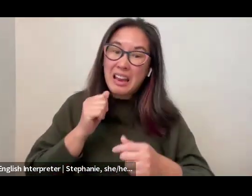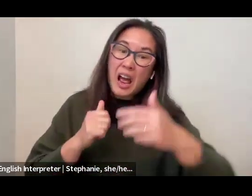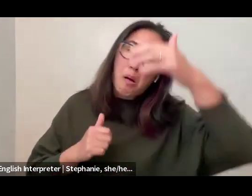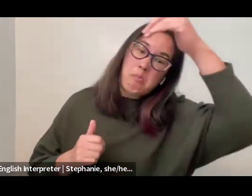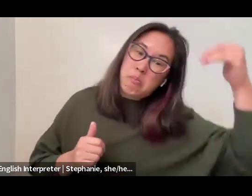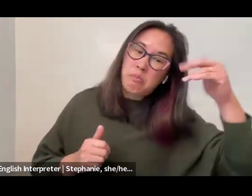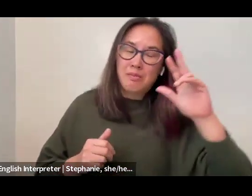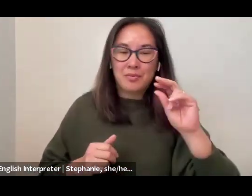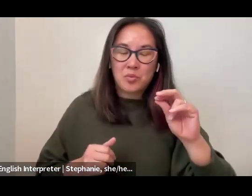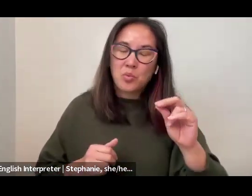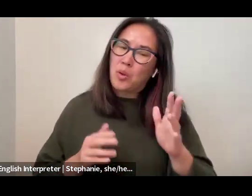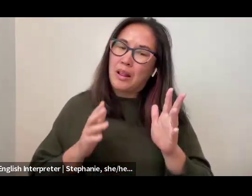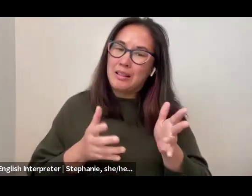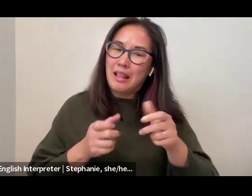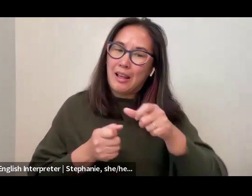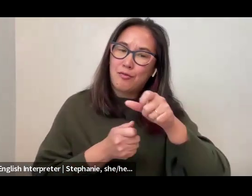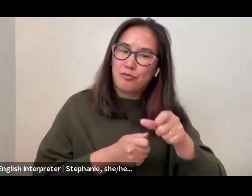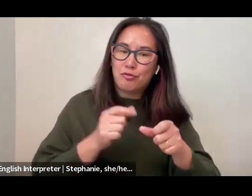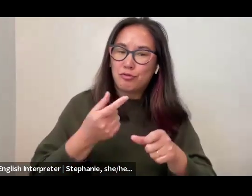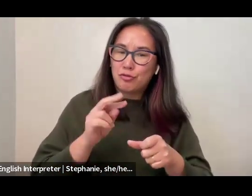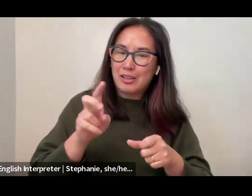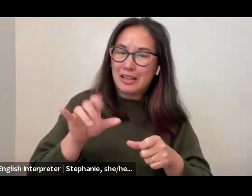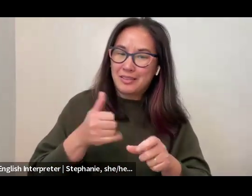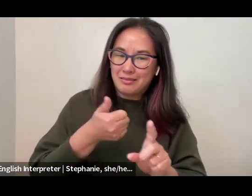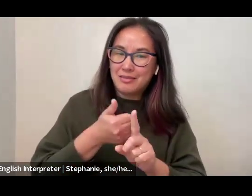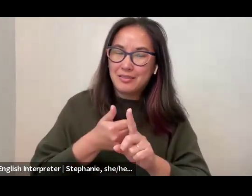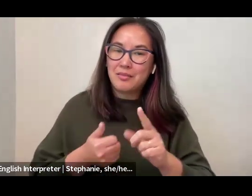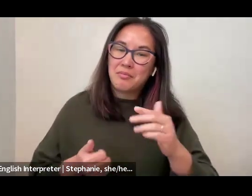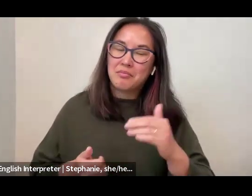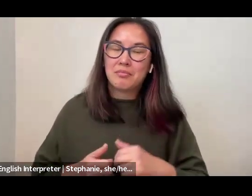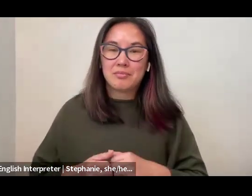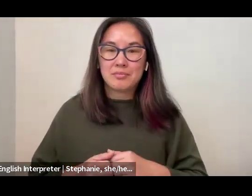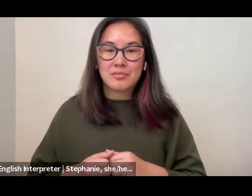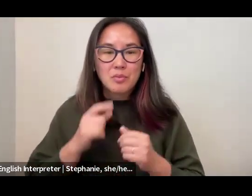She will do the work. If you're laying down, you don't really have that gravity option,